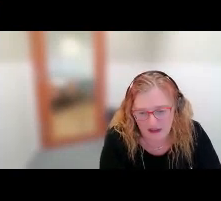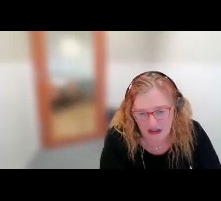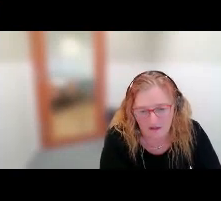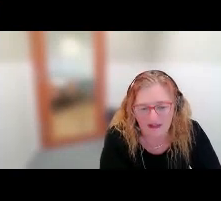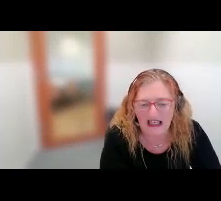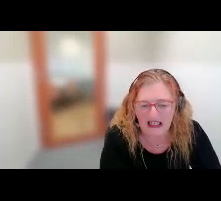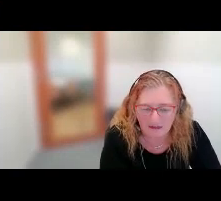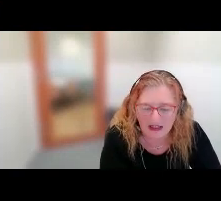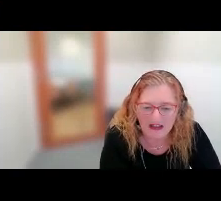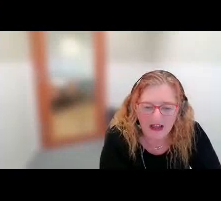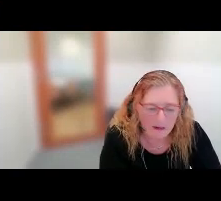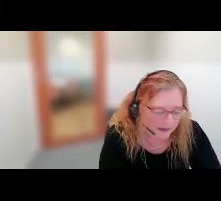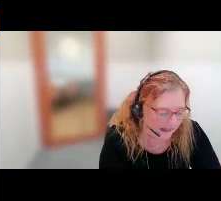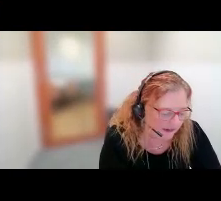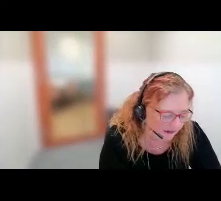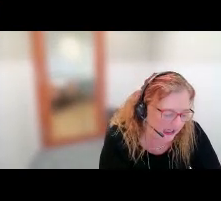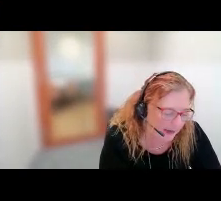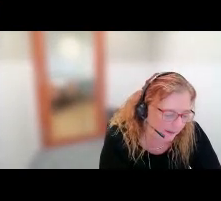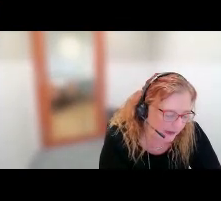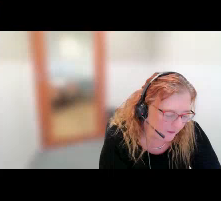arrangements anyway but there are a couple of new